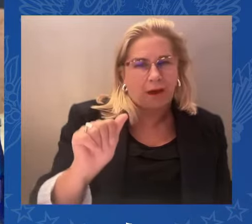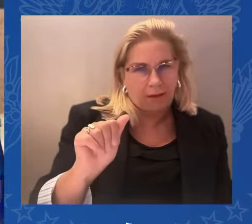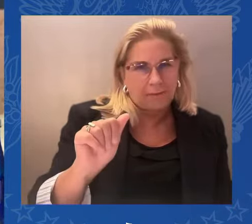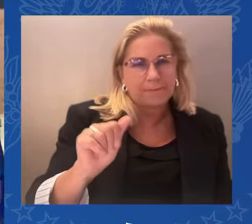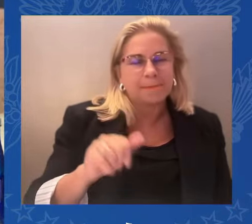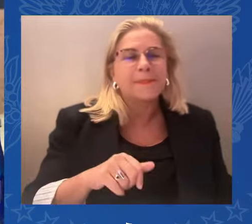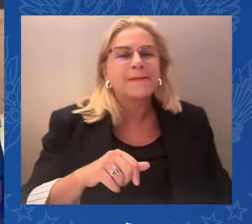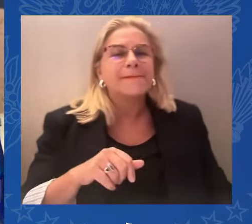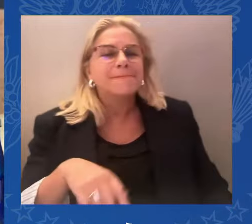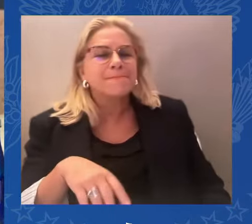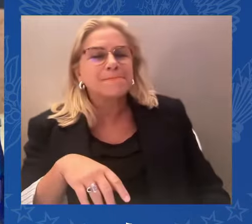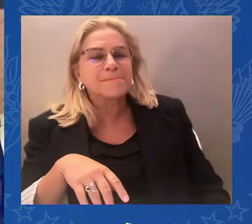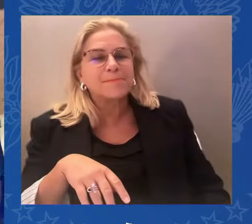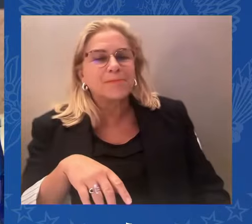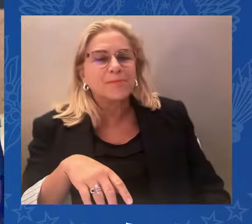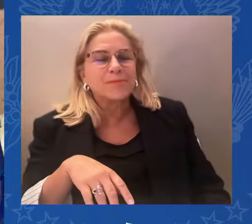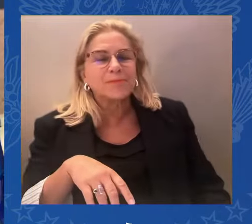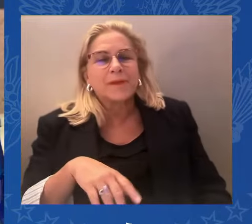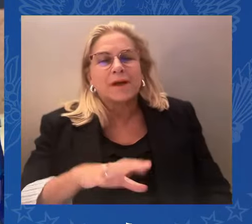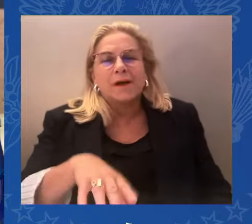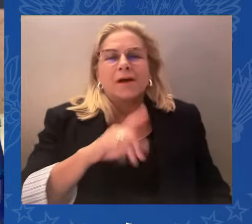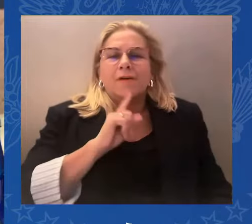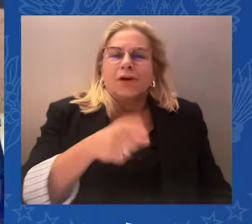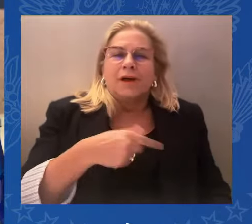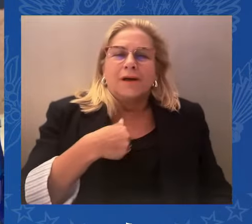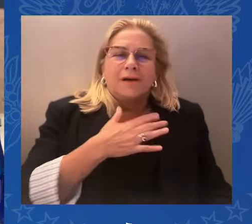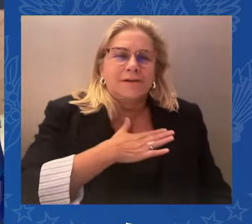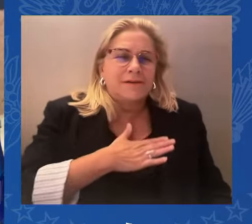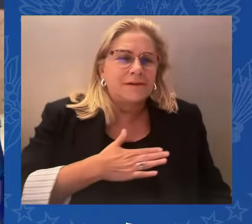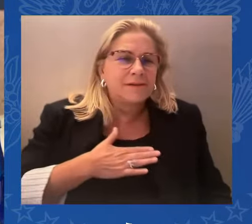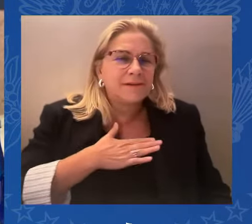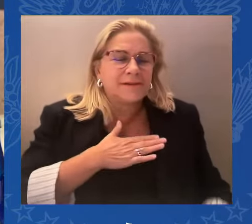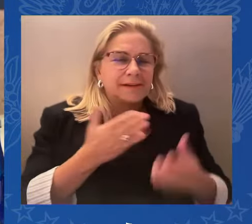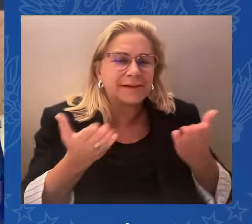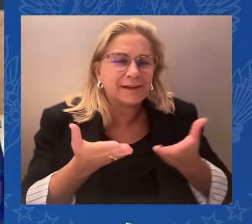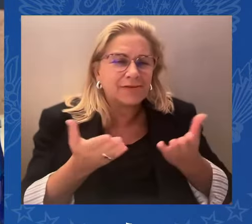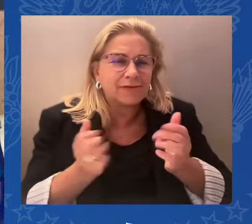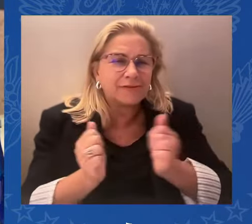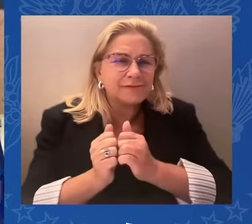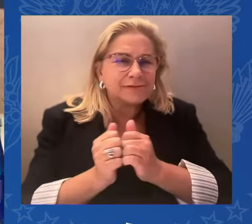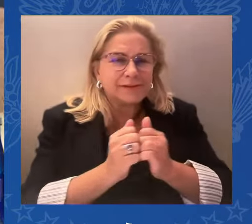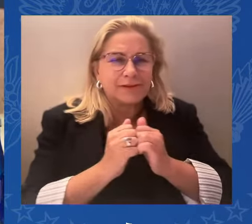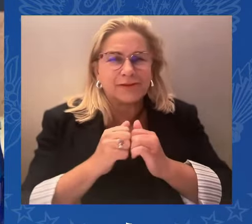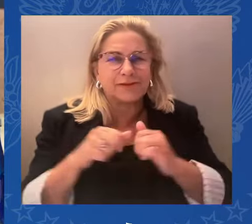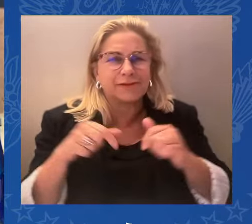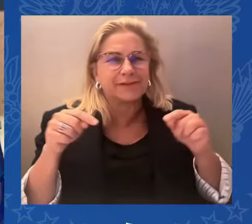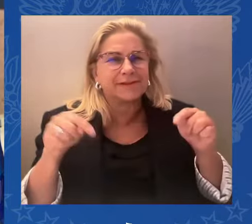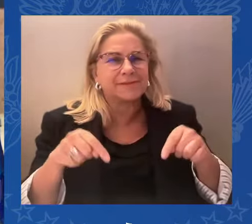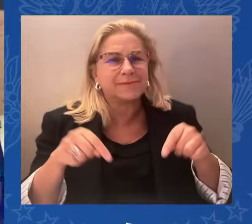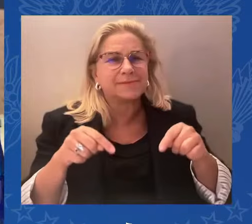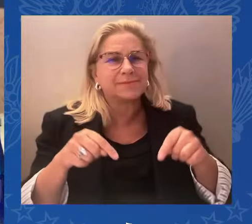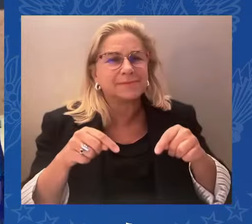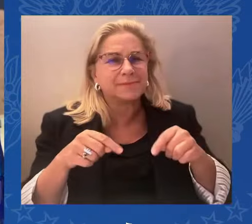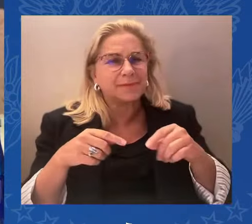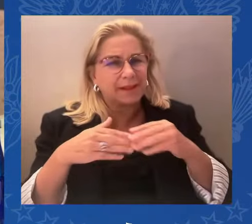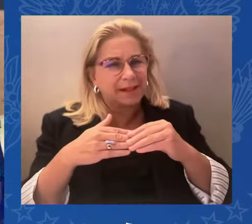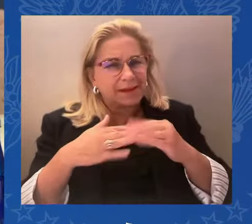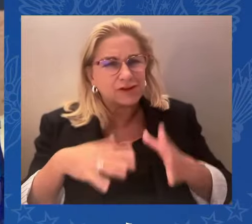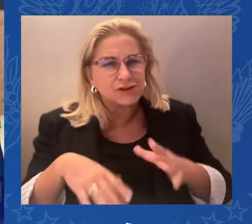with the leaders of the Quad at the alma mater of Joe to discuss the future of the Indo-Pacific.